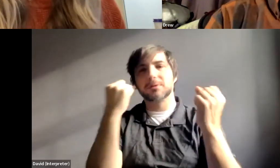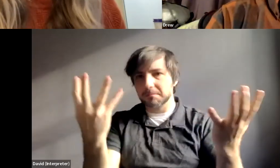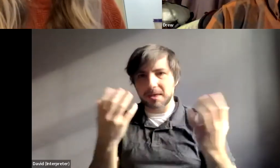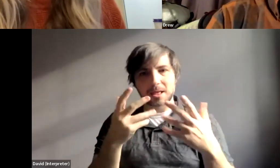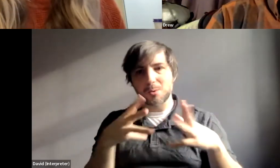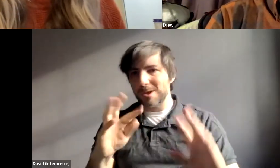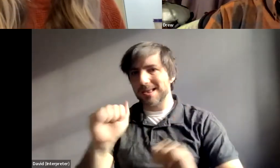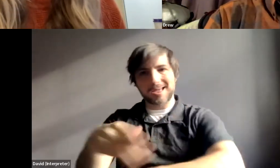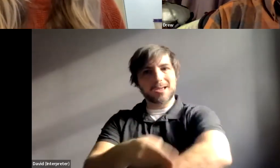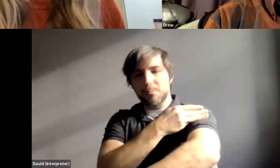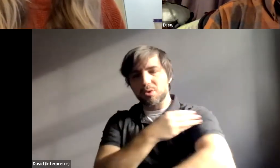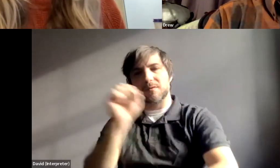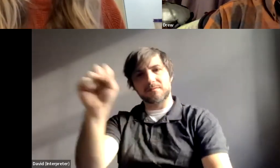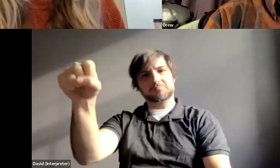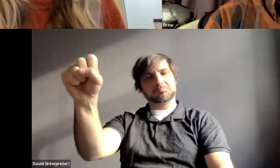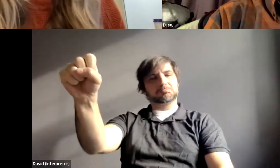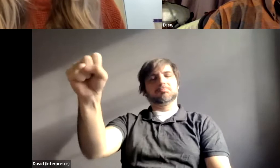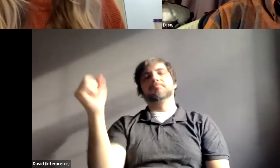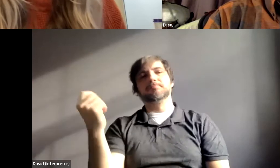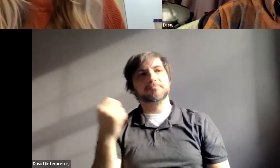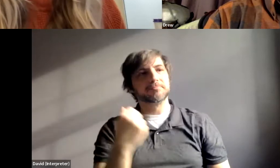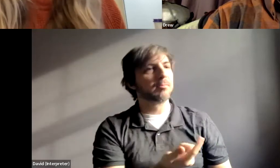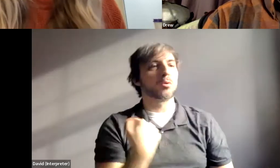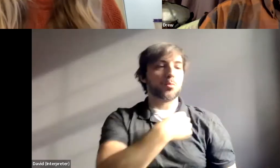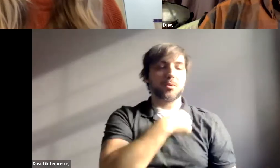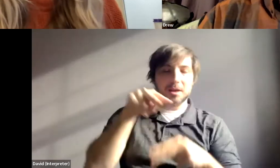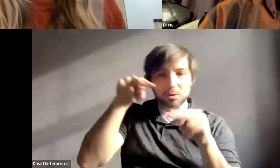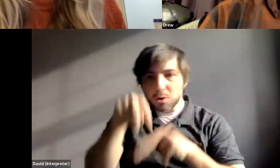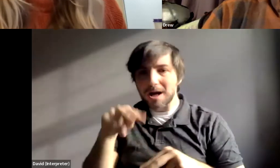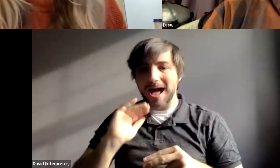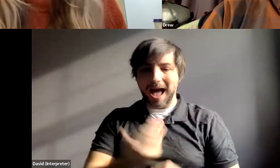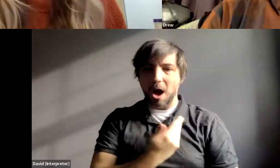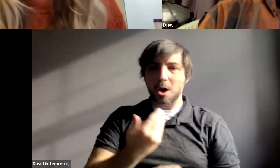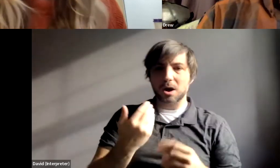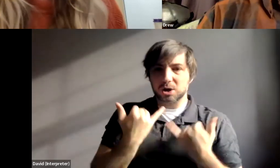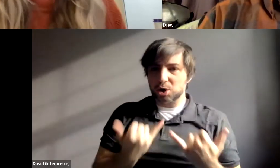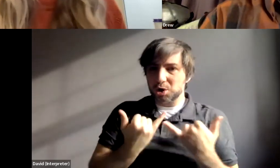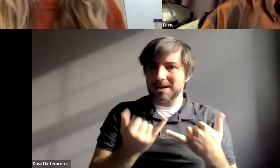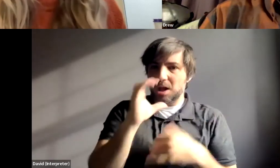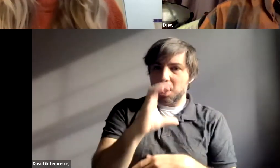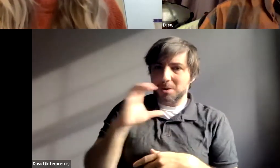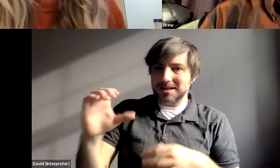We have taken a look at our current closed captioning services, and evaluated